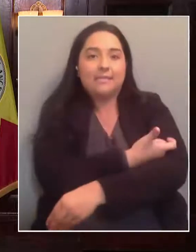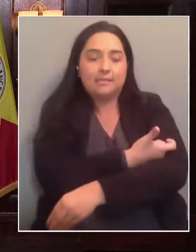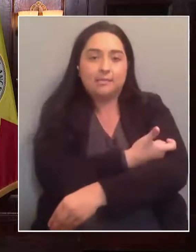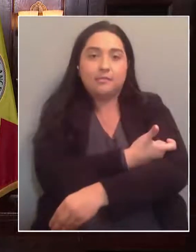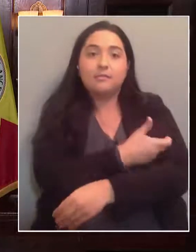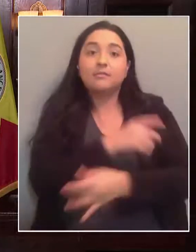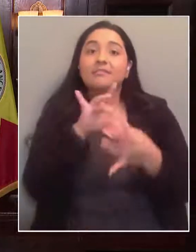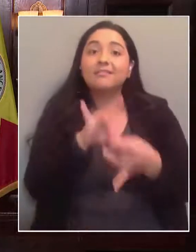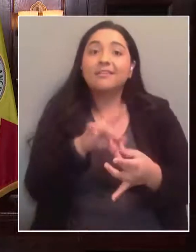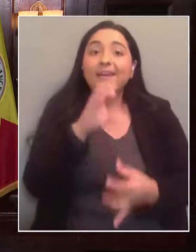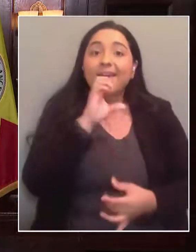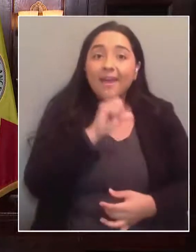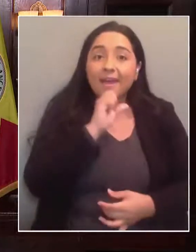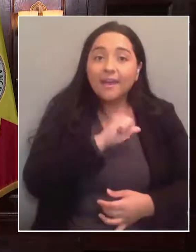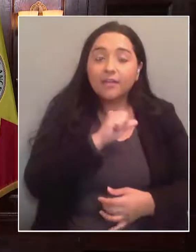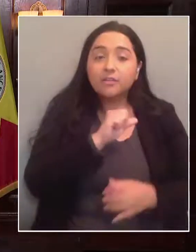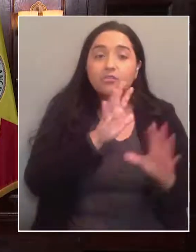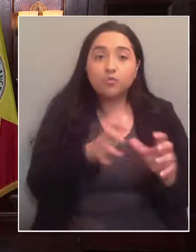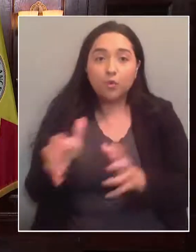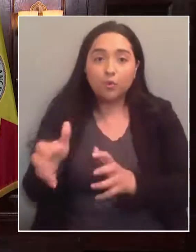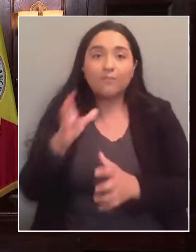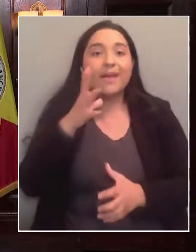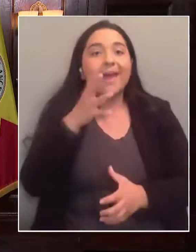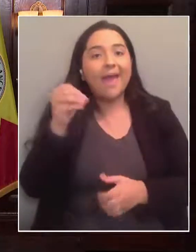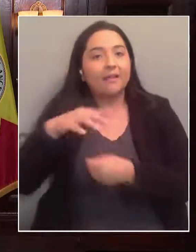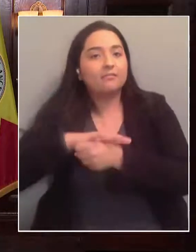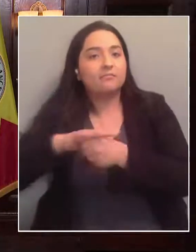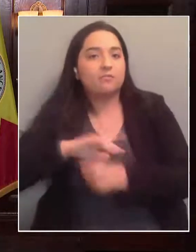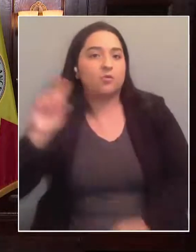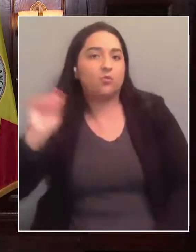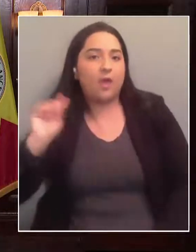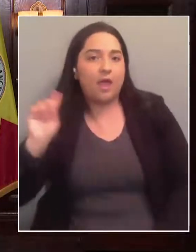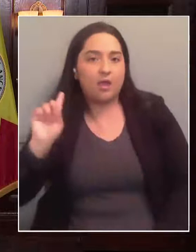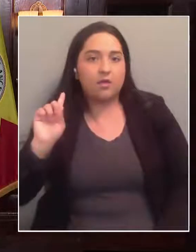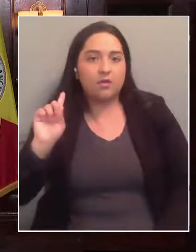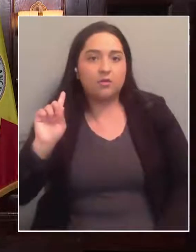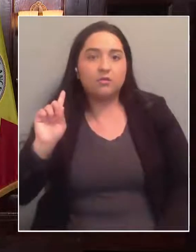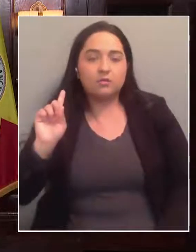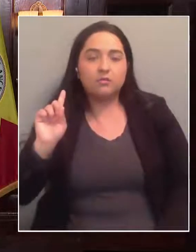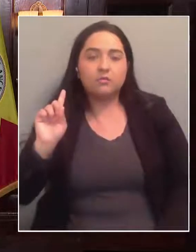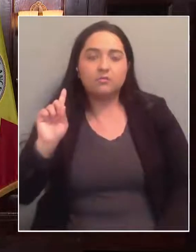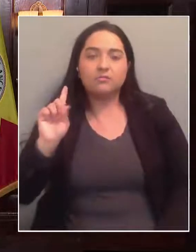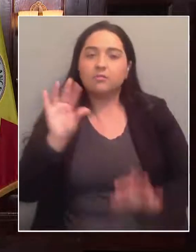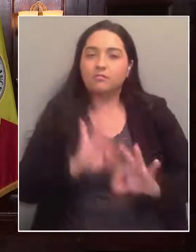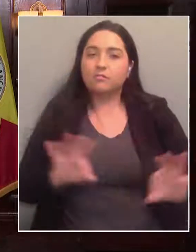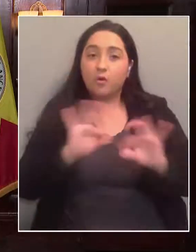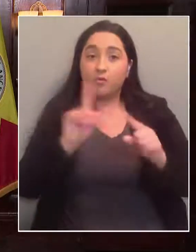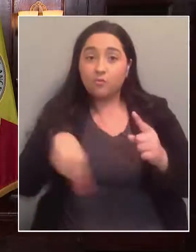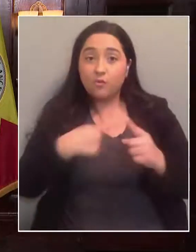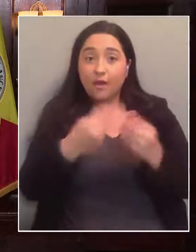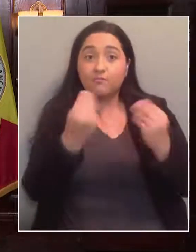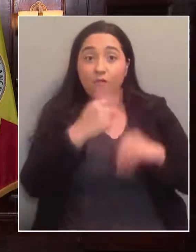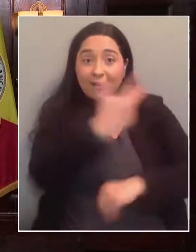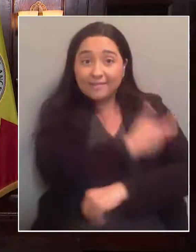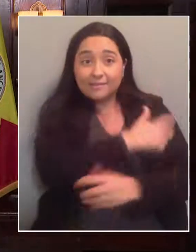GOING TO HOME AND SPREADING IT. THAT'S SOMETHING THAT DR. FERRER AND I TALKED ABOUT SHE